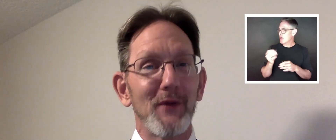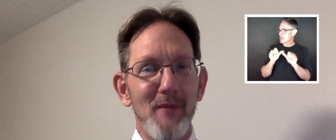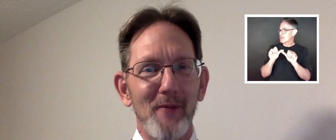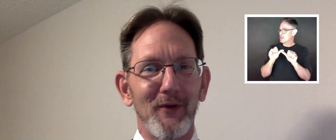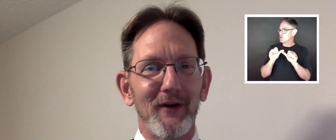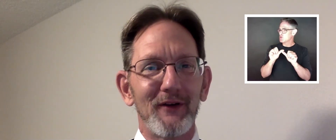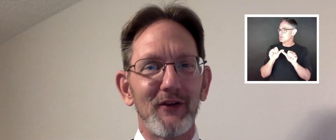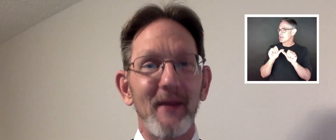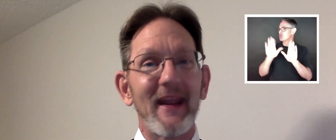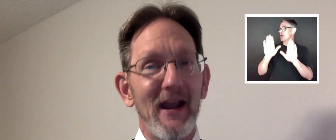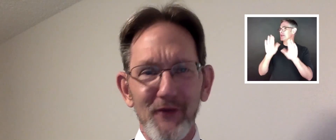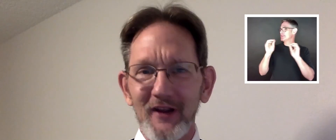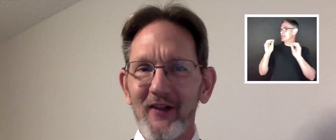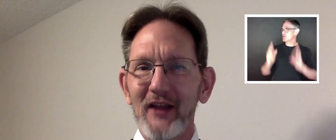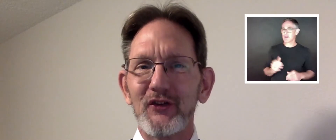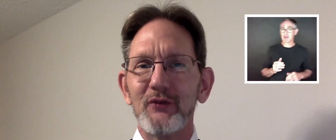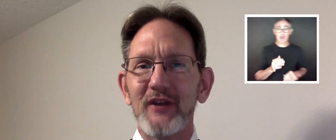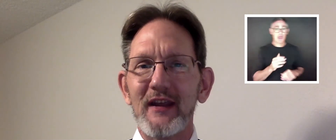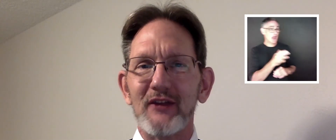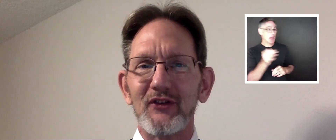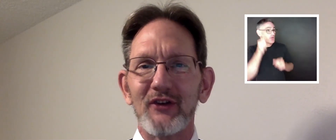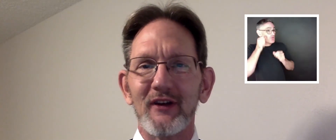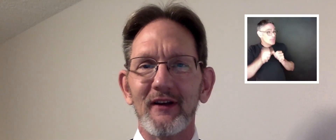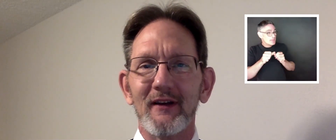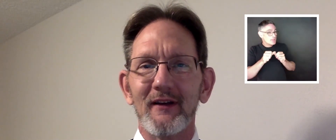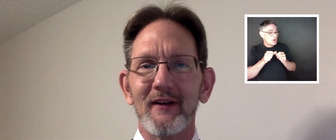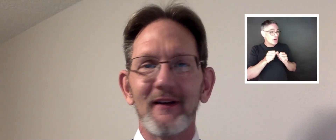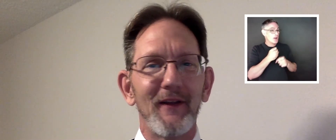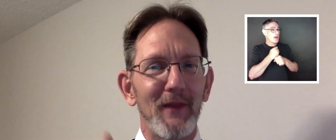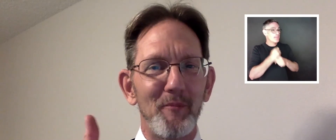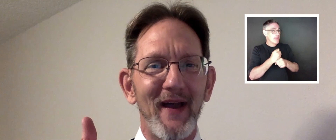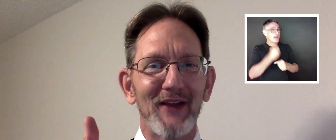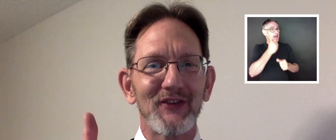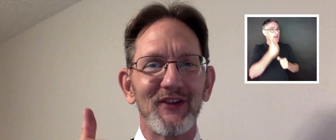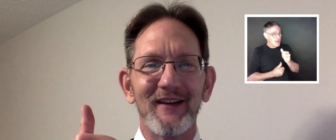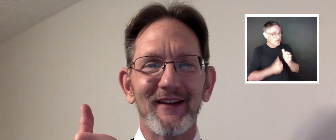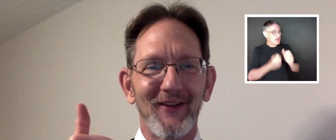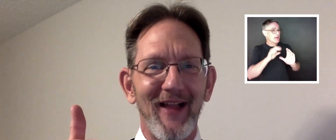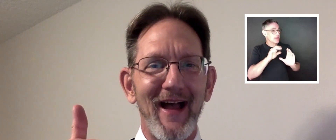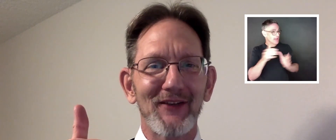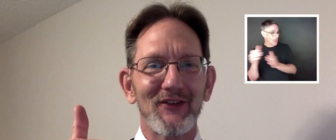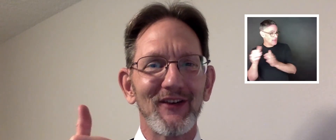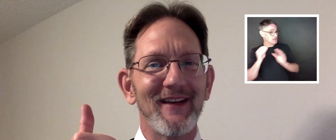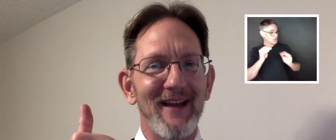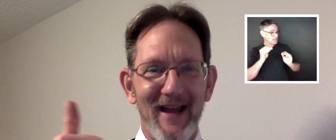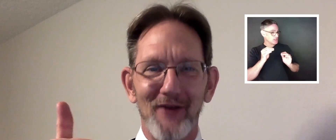And remember to make every class you teach the best class ever.